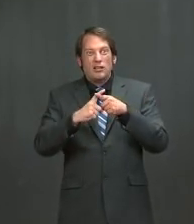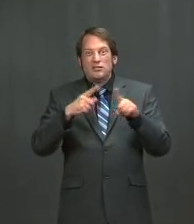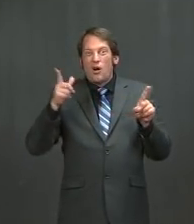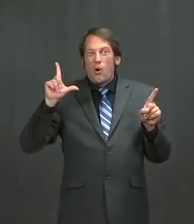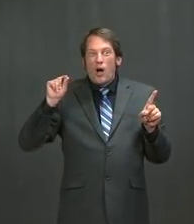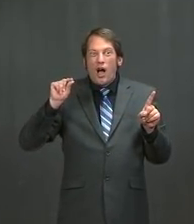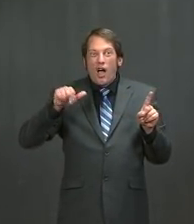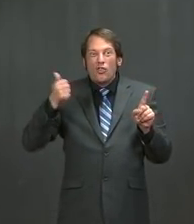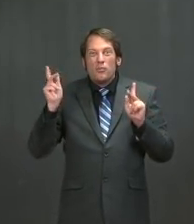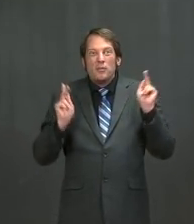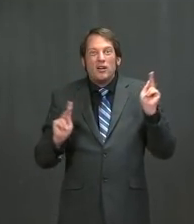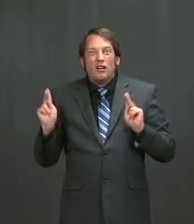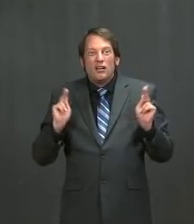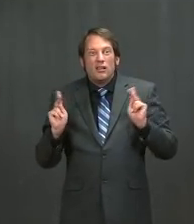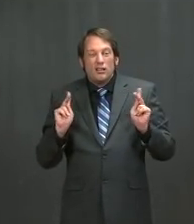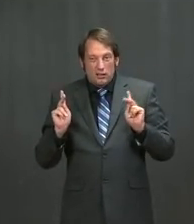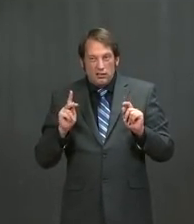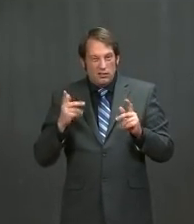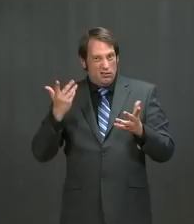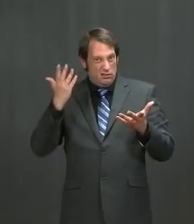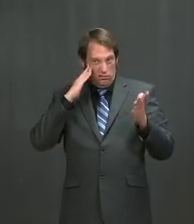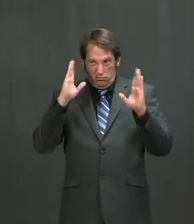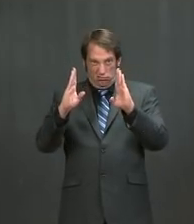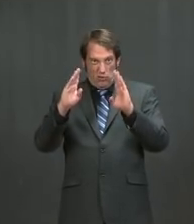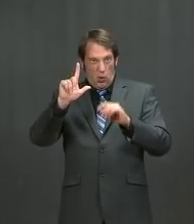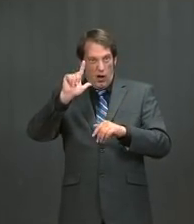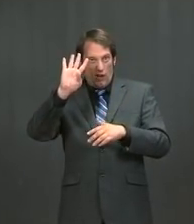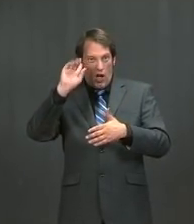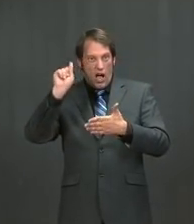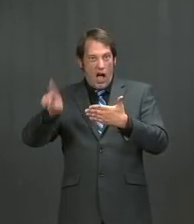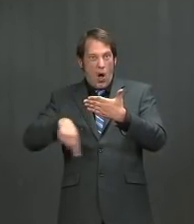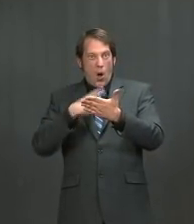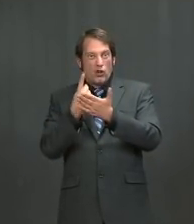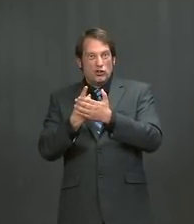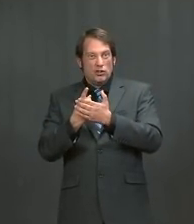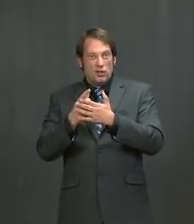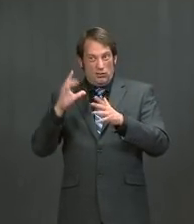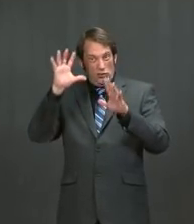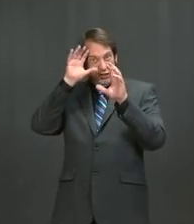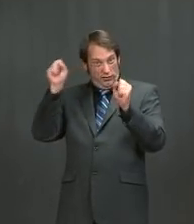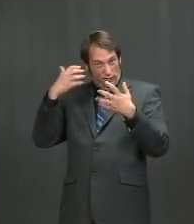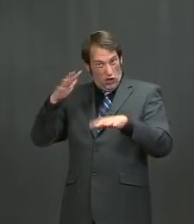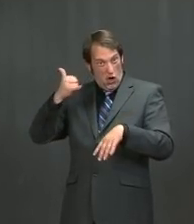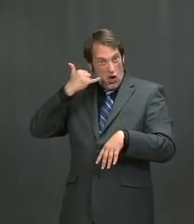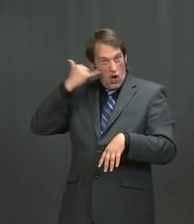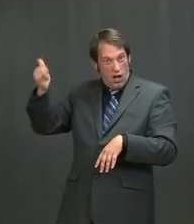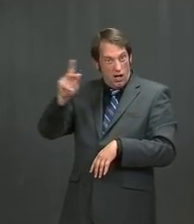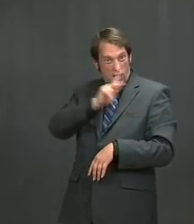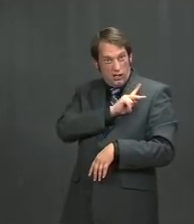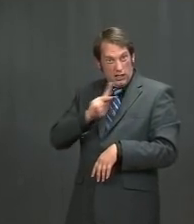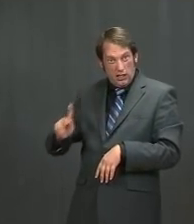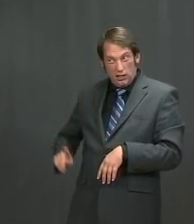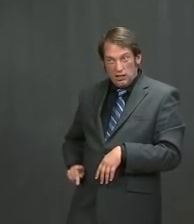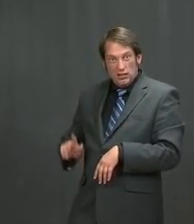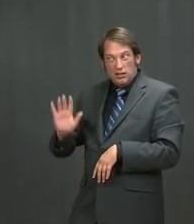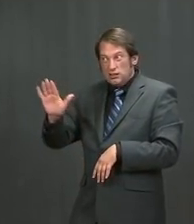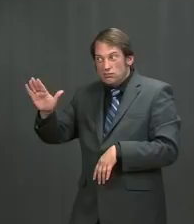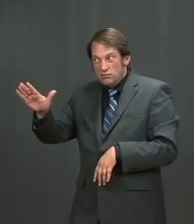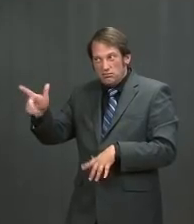Has the President made any calls to the King in Amman reiterating that support? Ms. Psaki: I don't have any calls to read out. What I tried to convey to Kelly